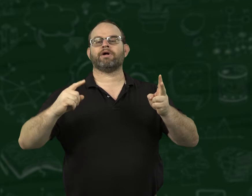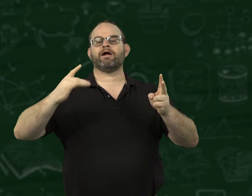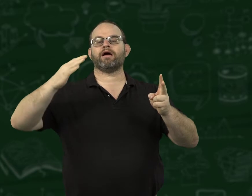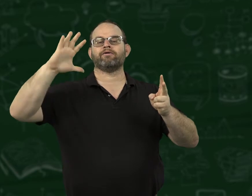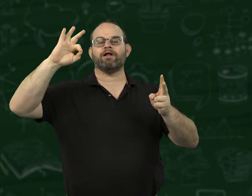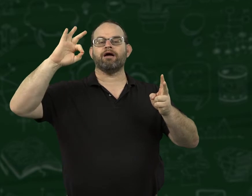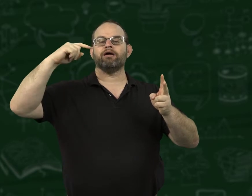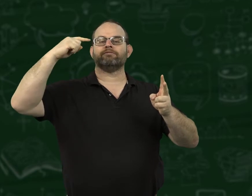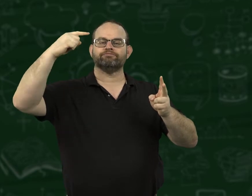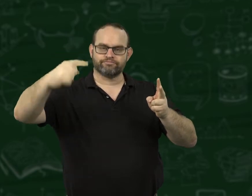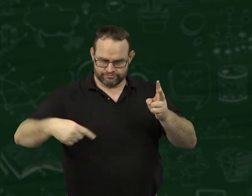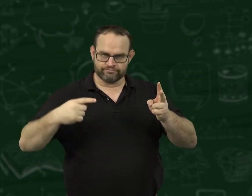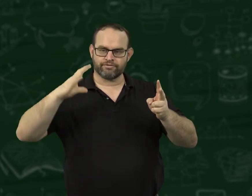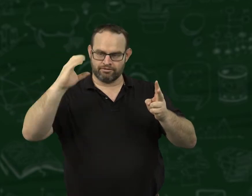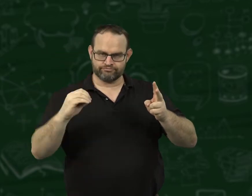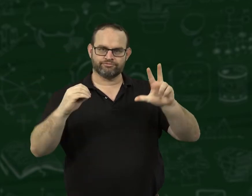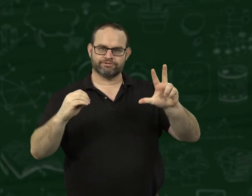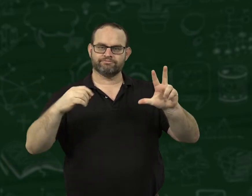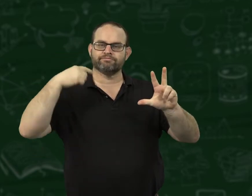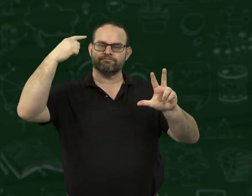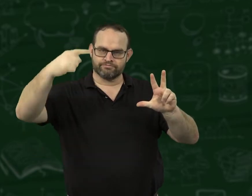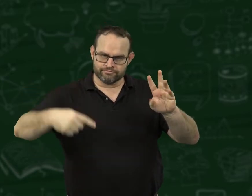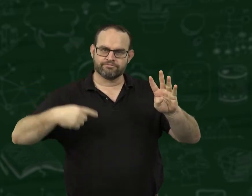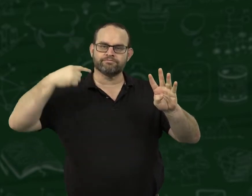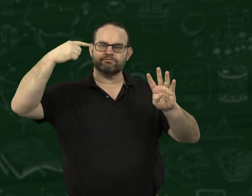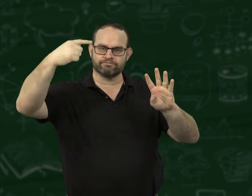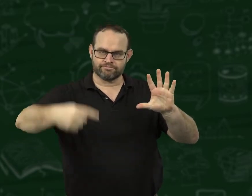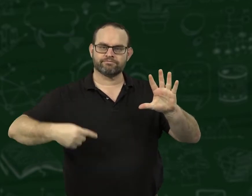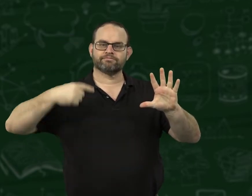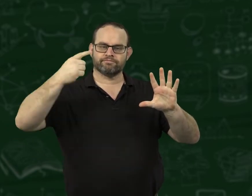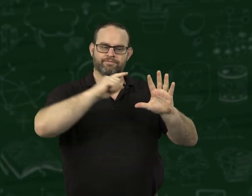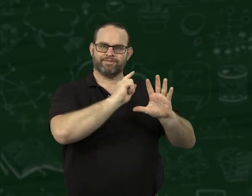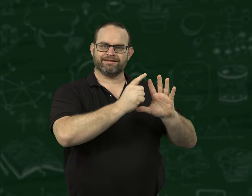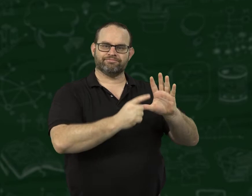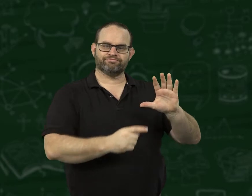Then again for three minutes, four minutes, five minutes.